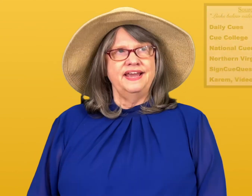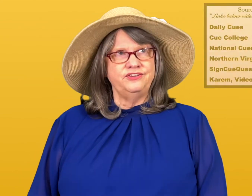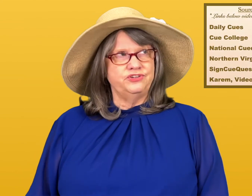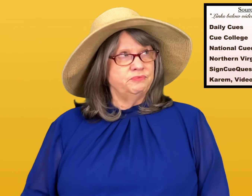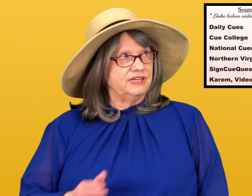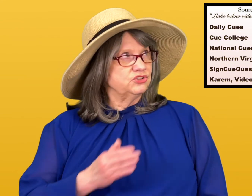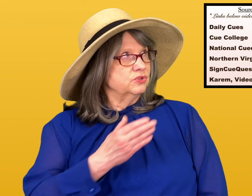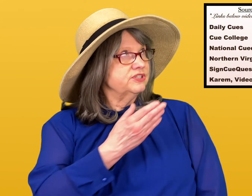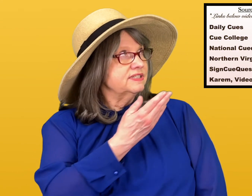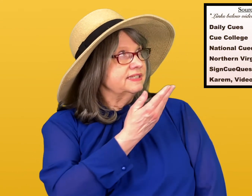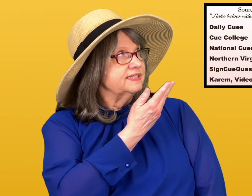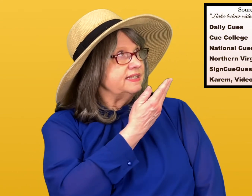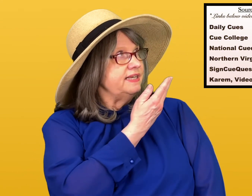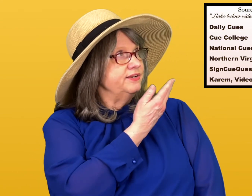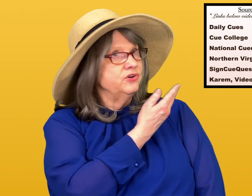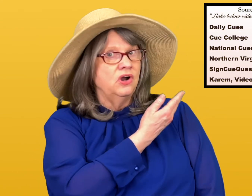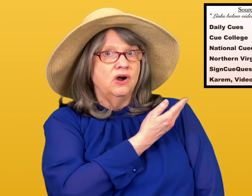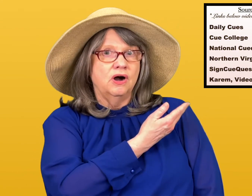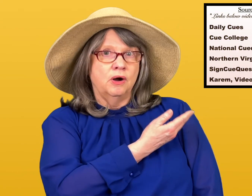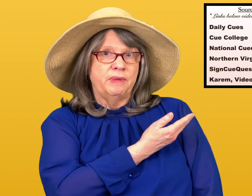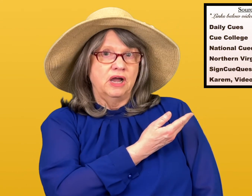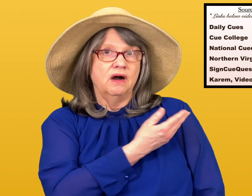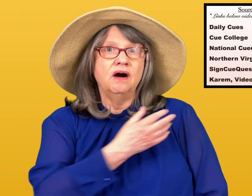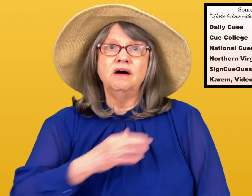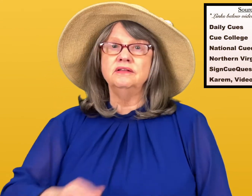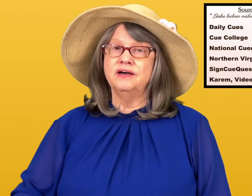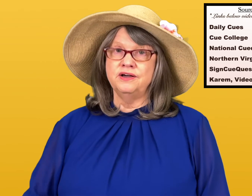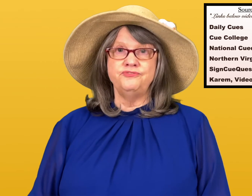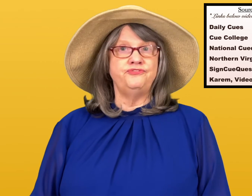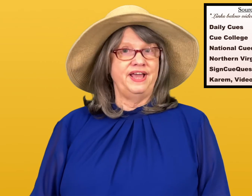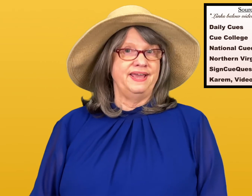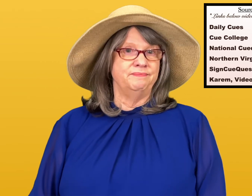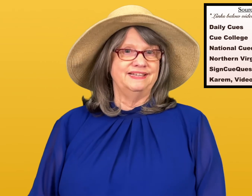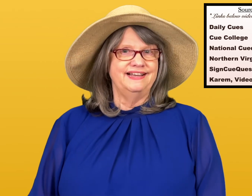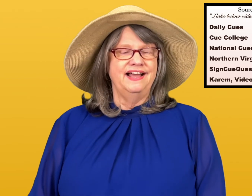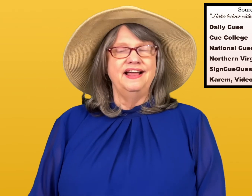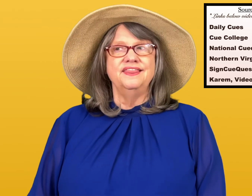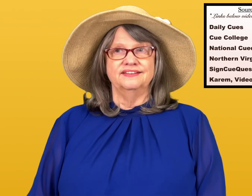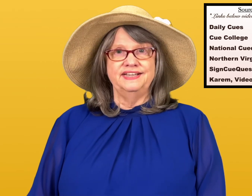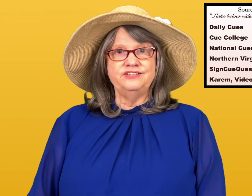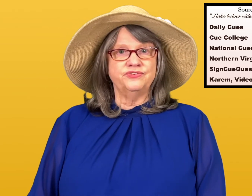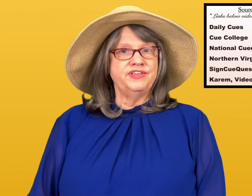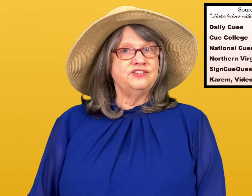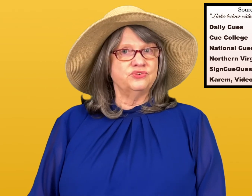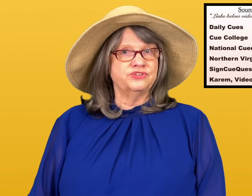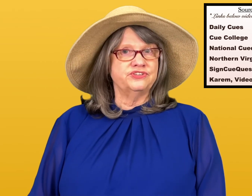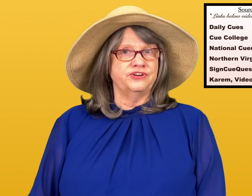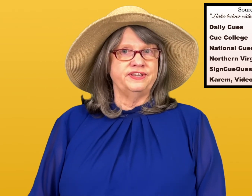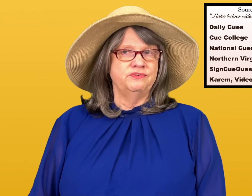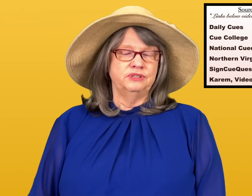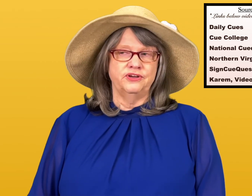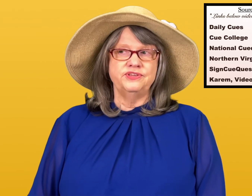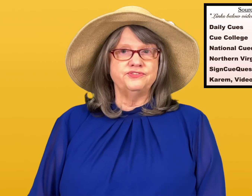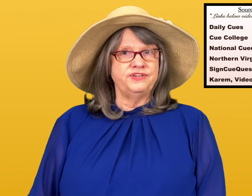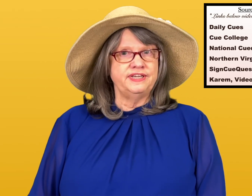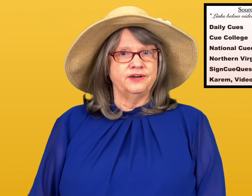Thank you to my sources listed here on my Hall of Fame. The links for these sources are given below this video.